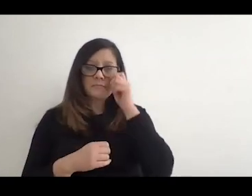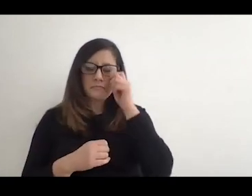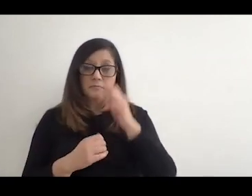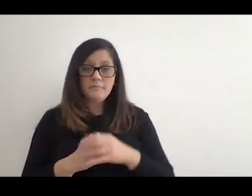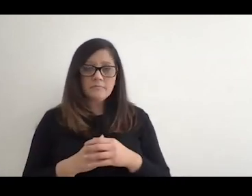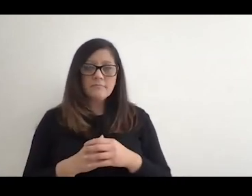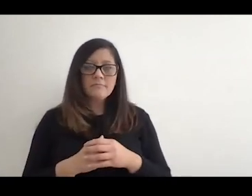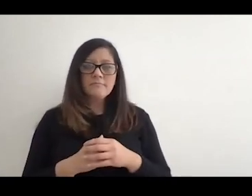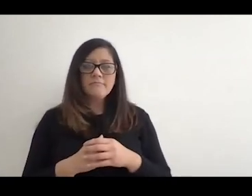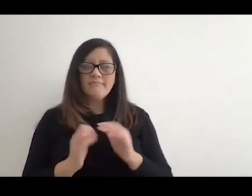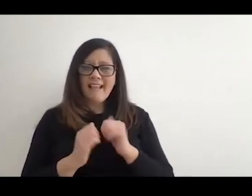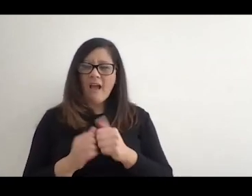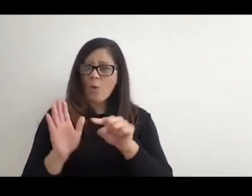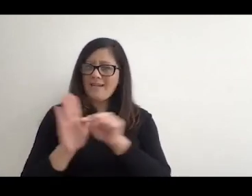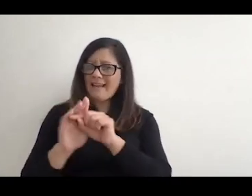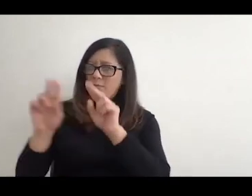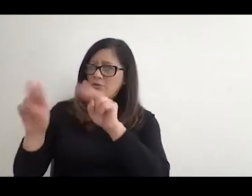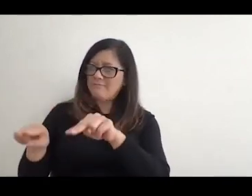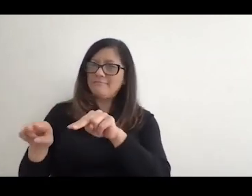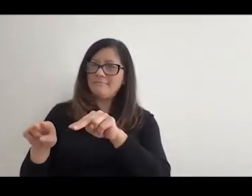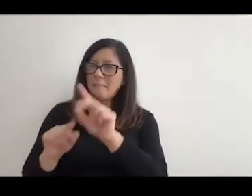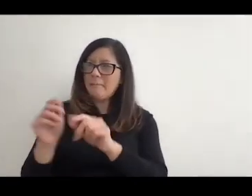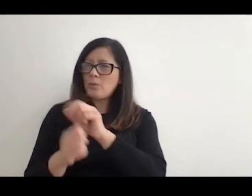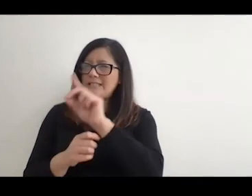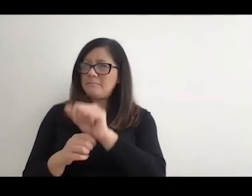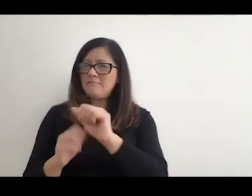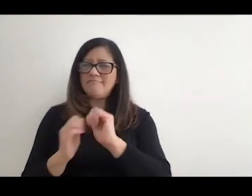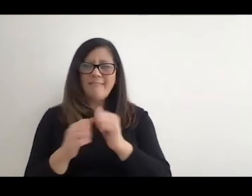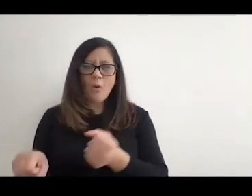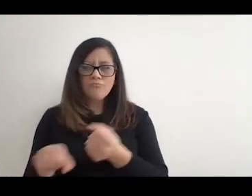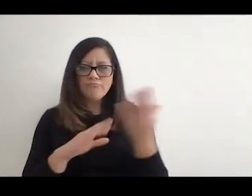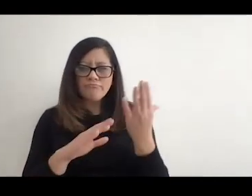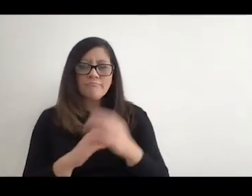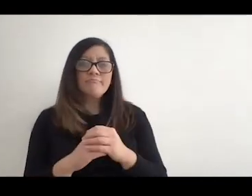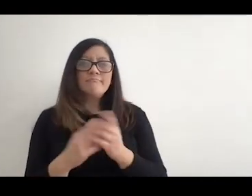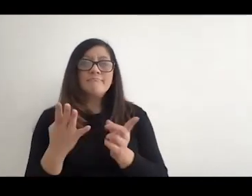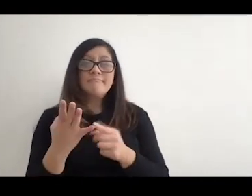You've heard me talk about the need to have substantive,